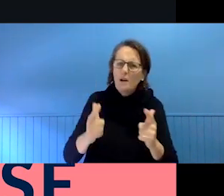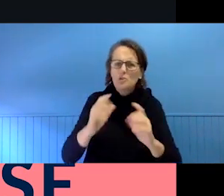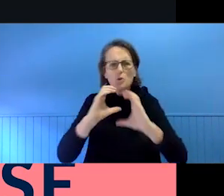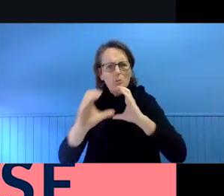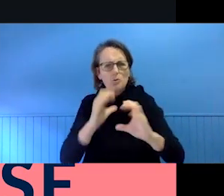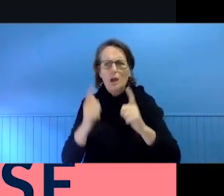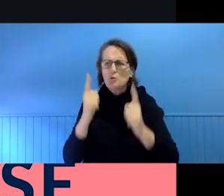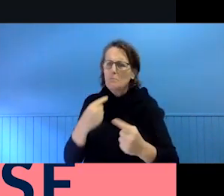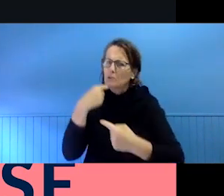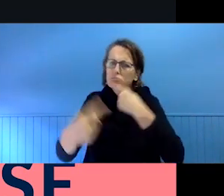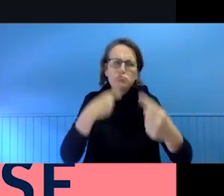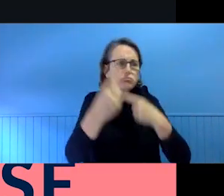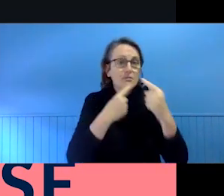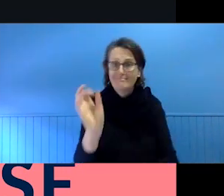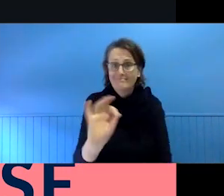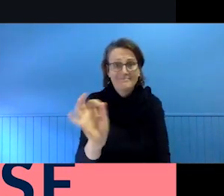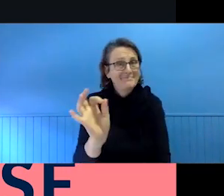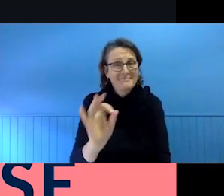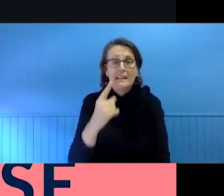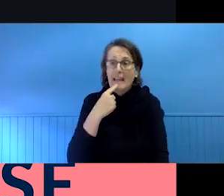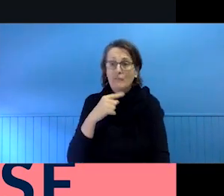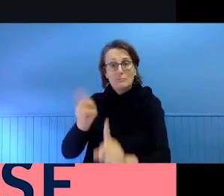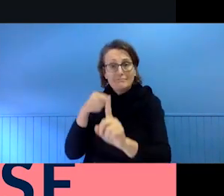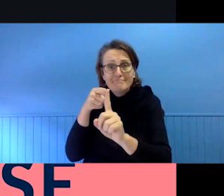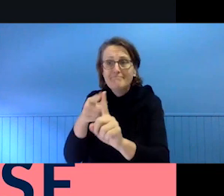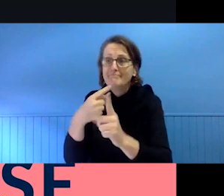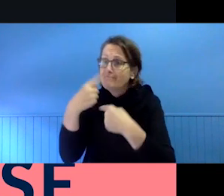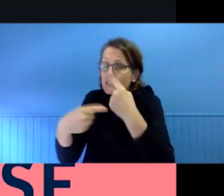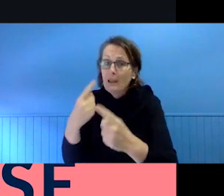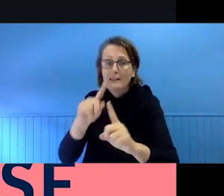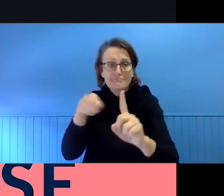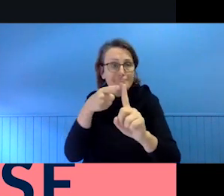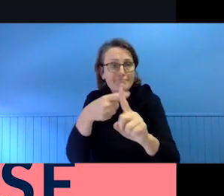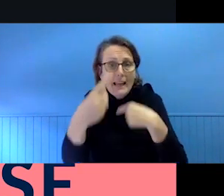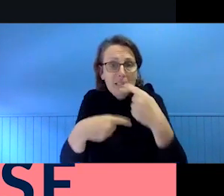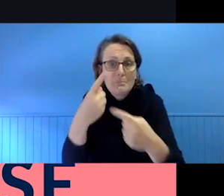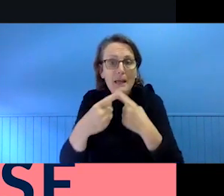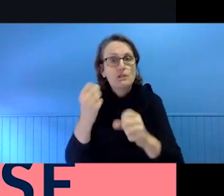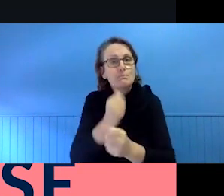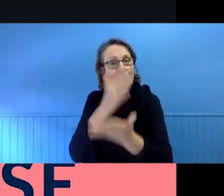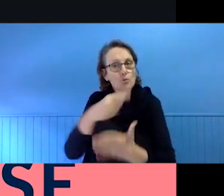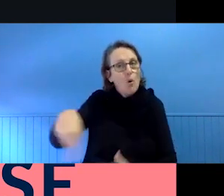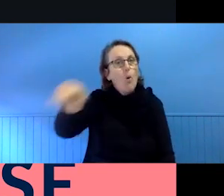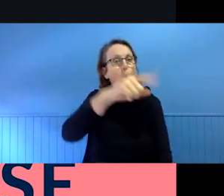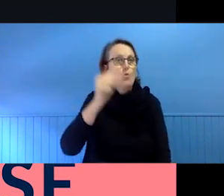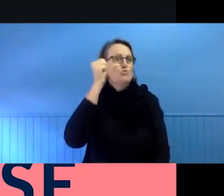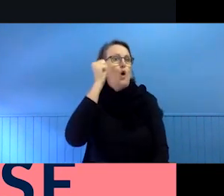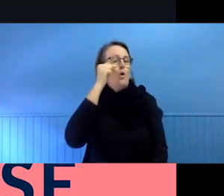keep going back with that key messaging, keeping people engaged, making sure they know what you're up to, and they're feeling secure and